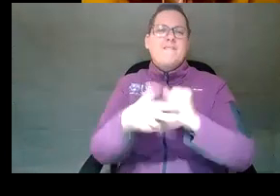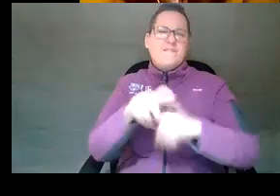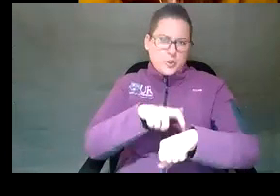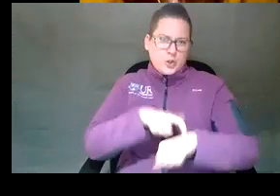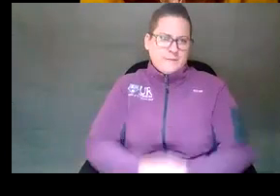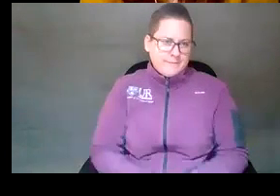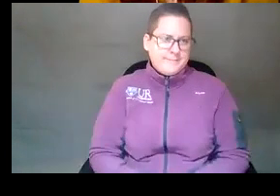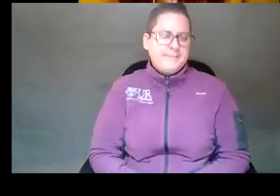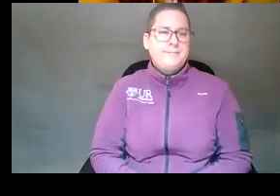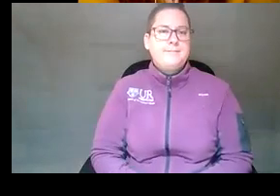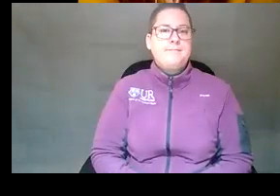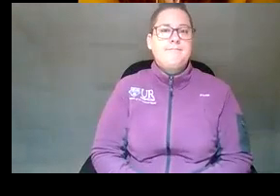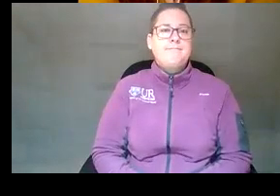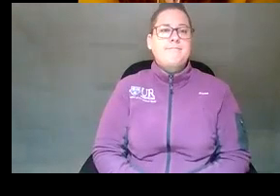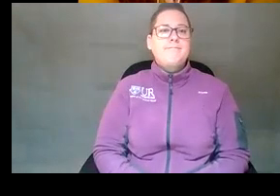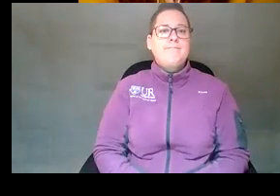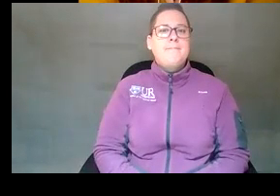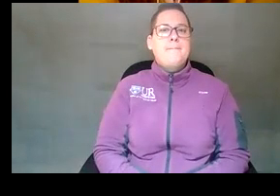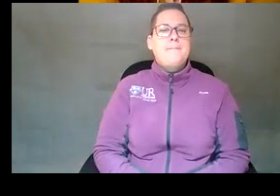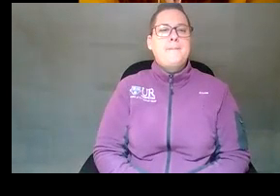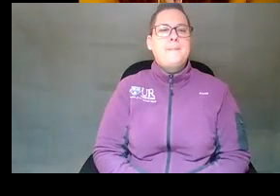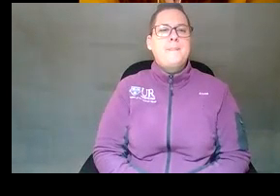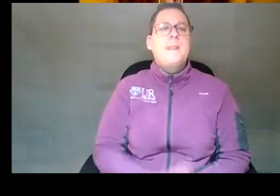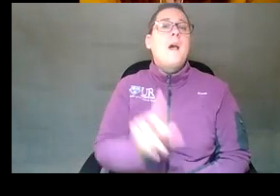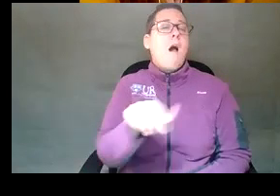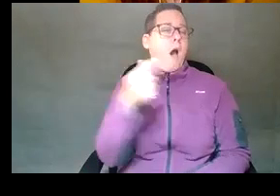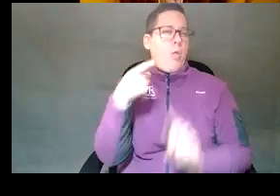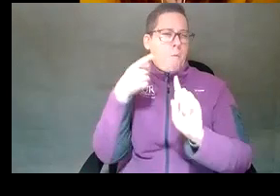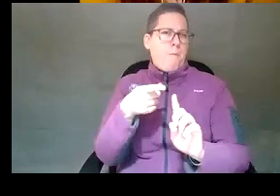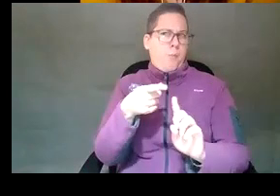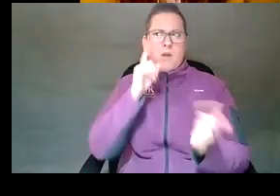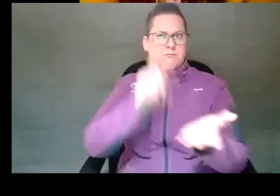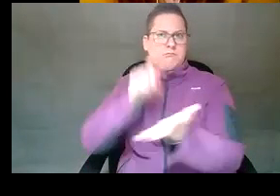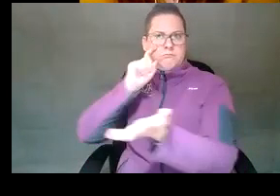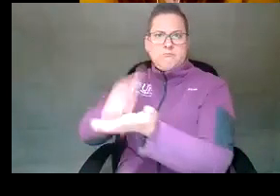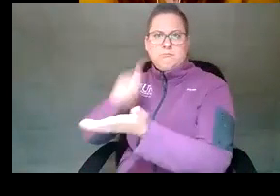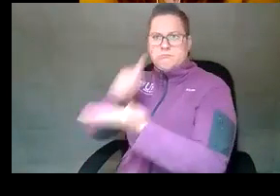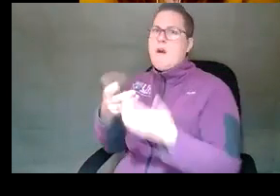this is another point that was that came up a lot in terms of telehealth working well from